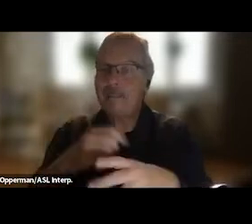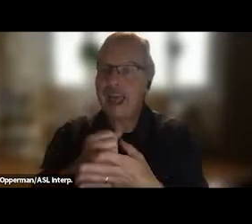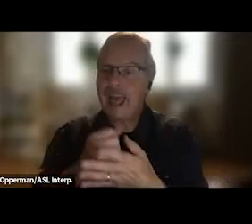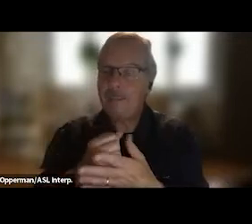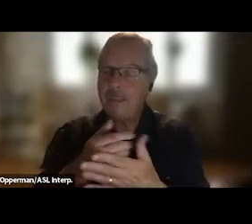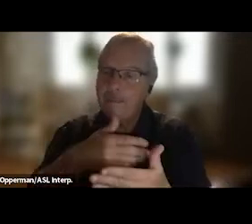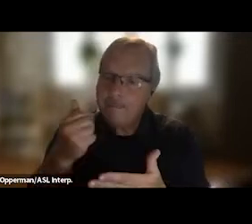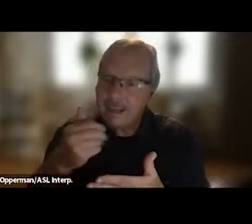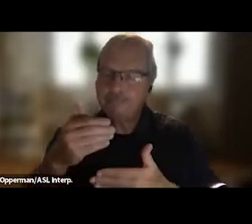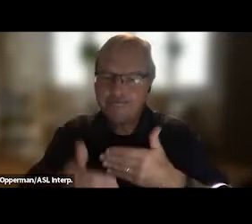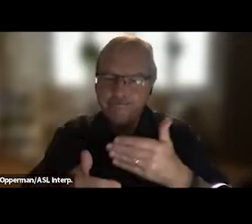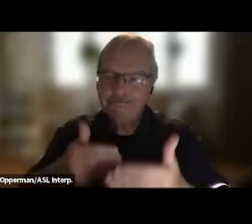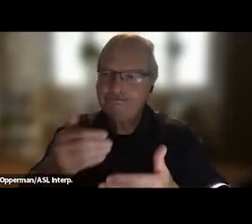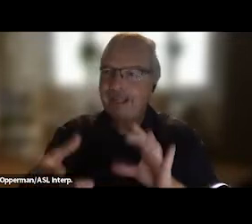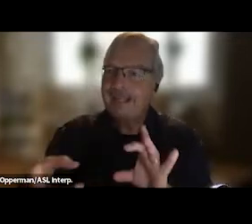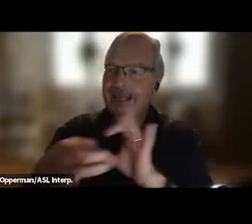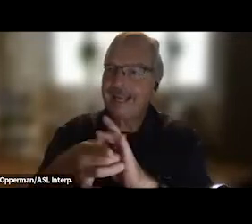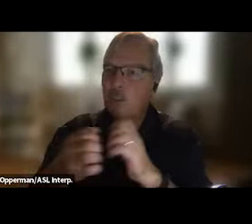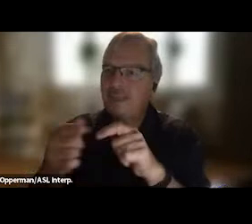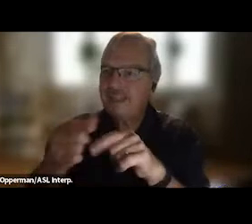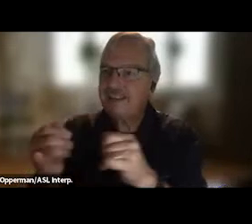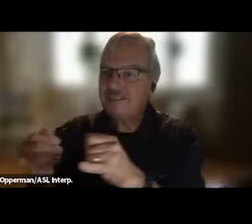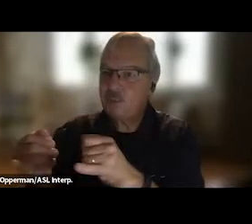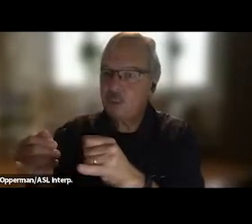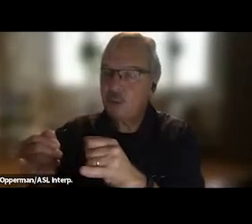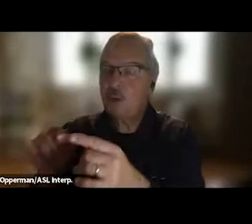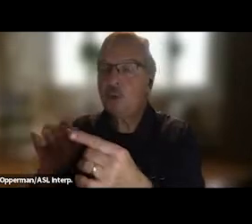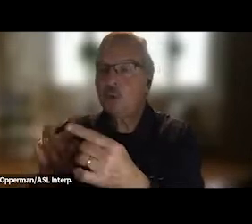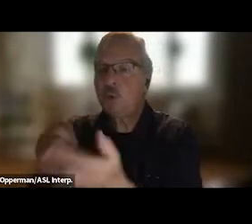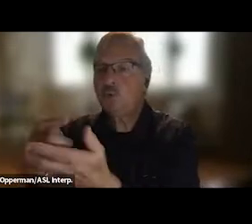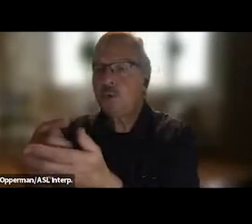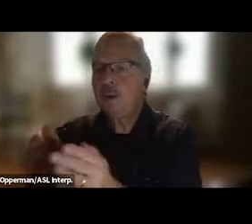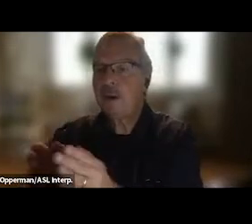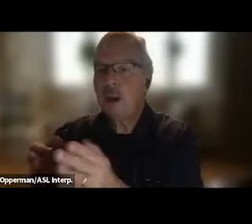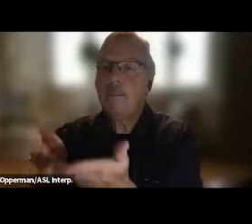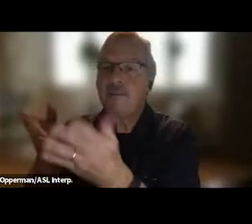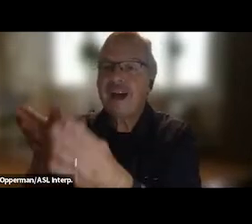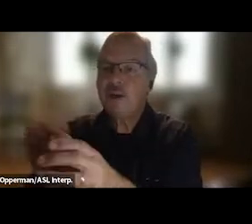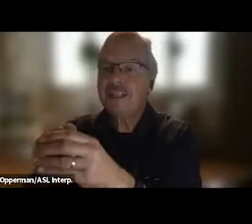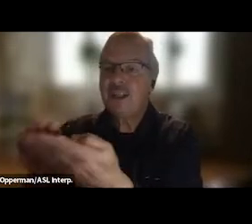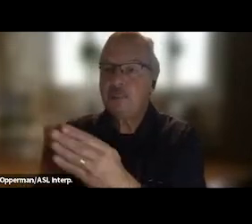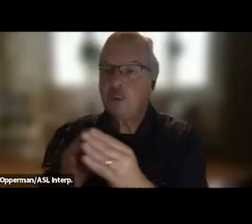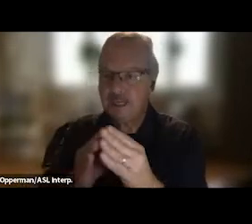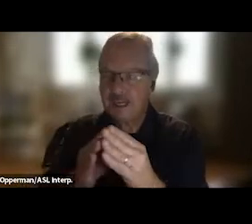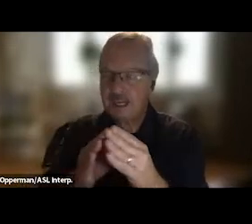the connection of individuals upon release to treatment providers in the community. And we established an MAT committee,